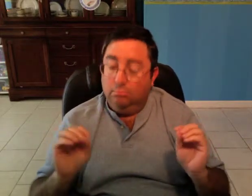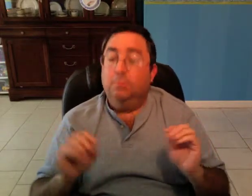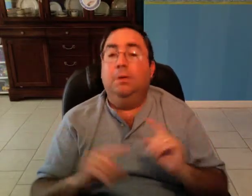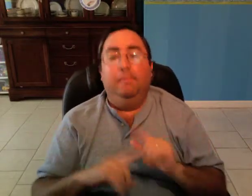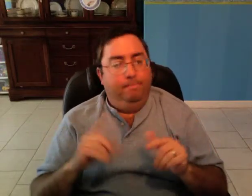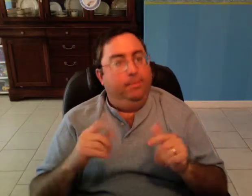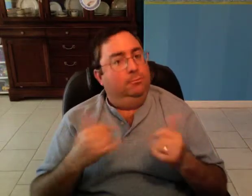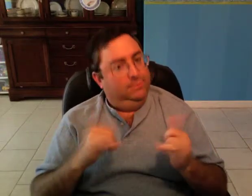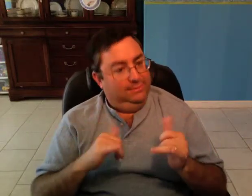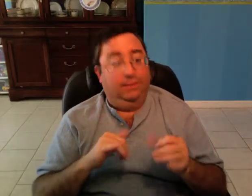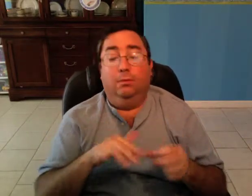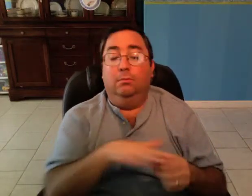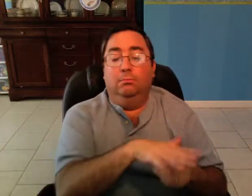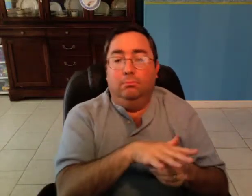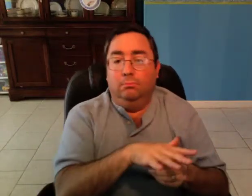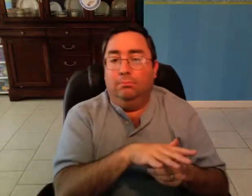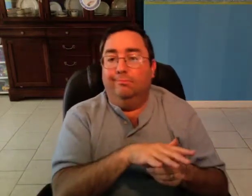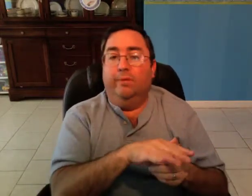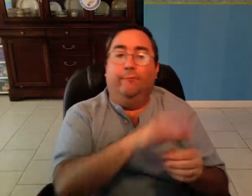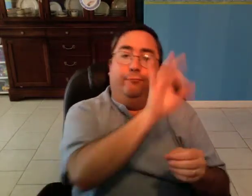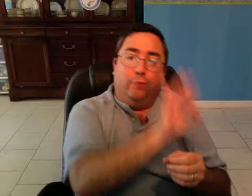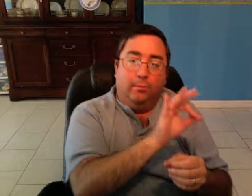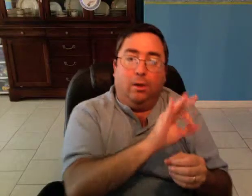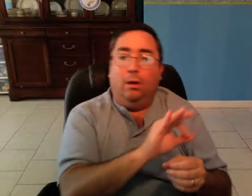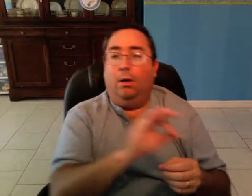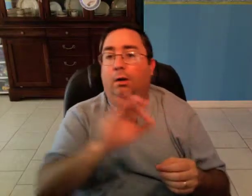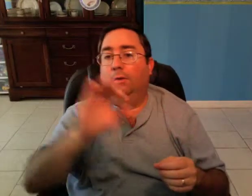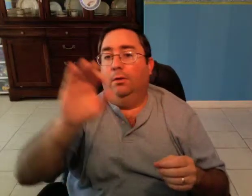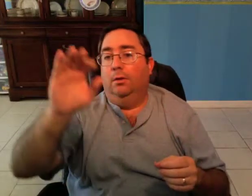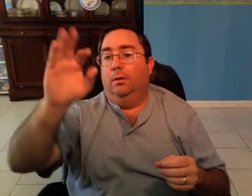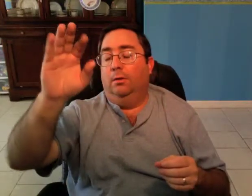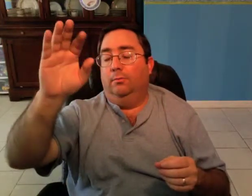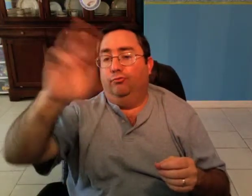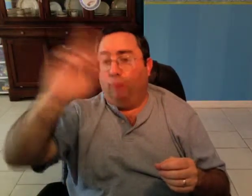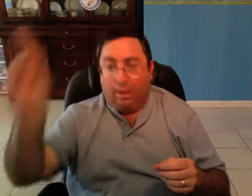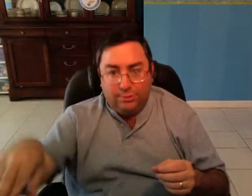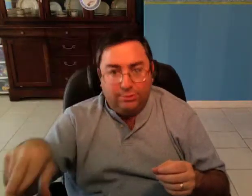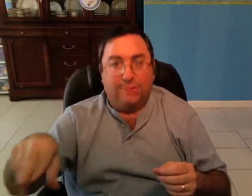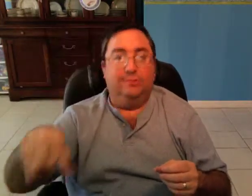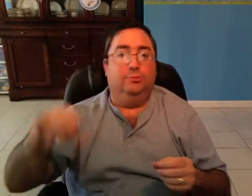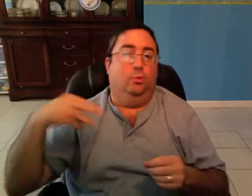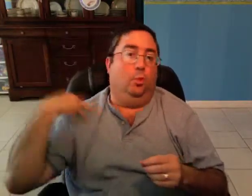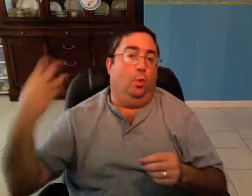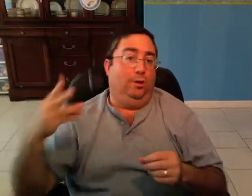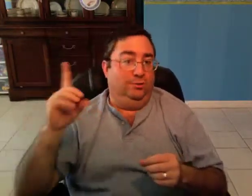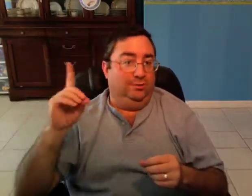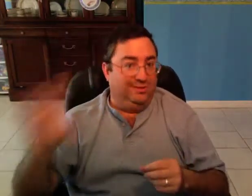But we have our communities in Fremont, Rochester, Washington, DC,